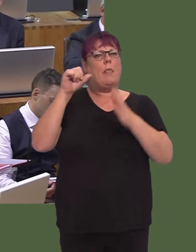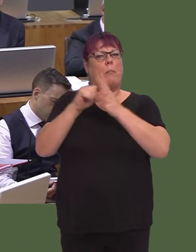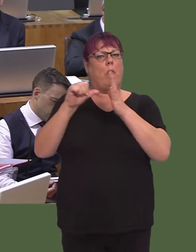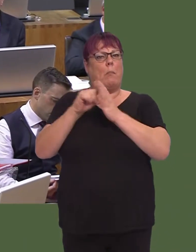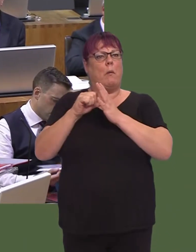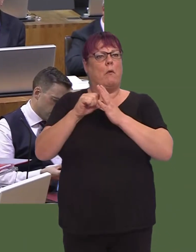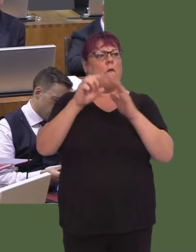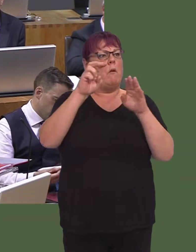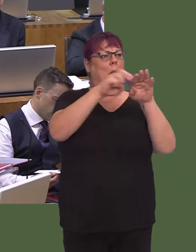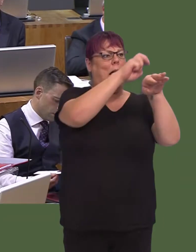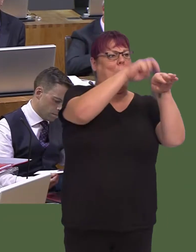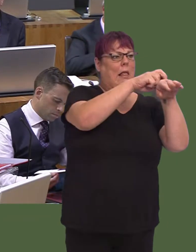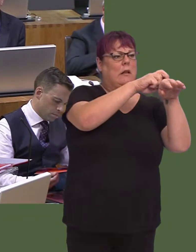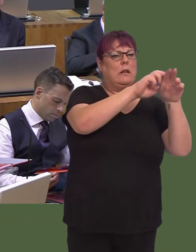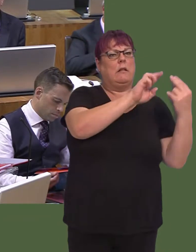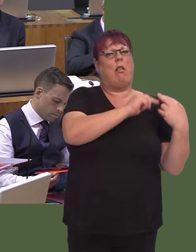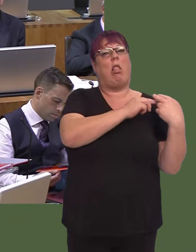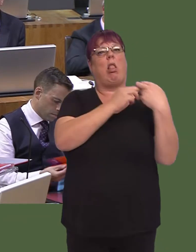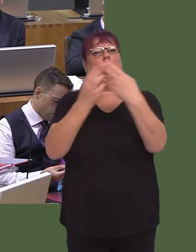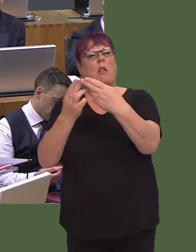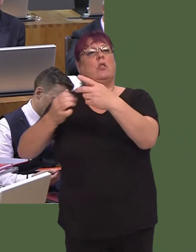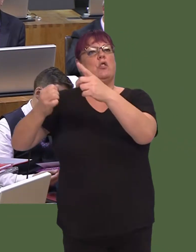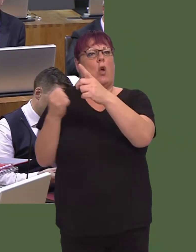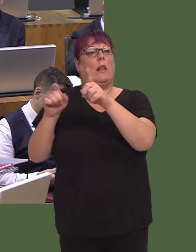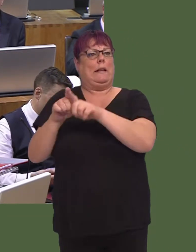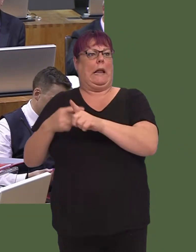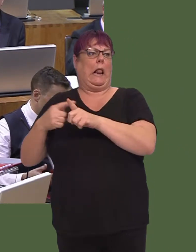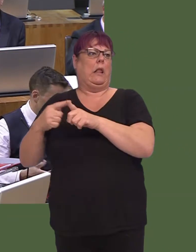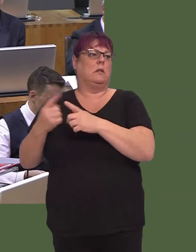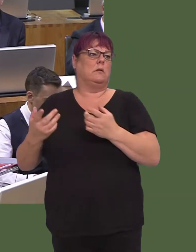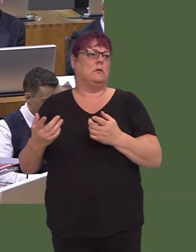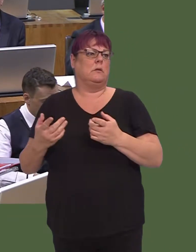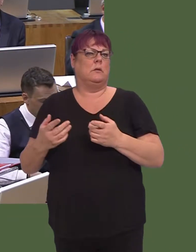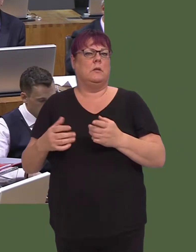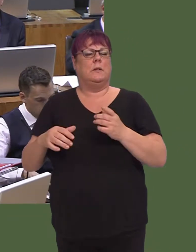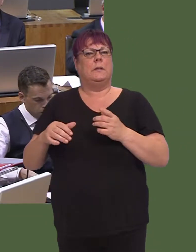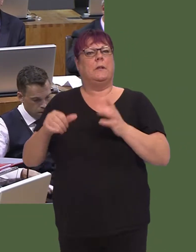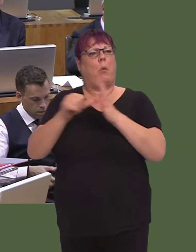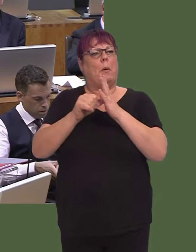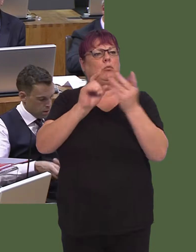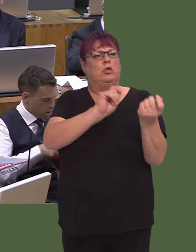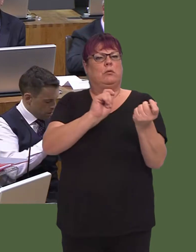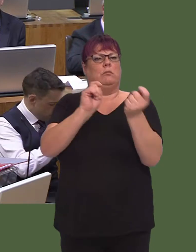I think all you do is shift the problem from the border in Ireland to the border between Scotland and England. The problem is then transplanted.